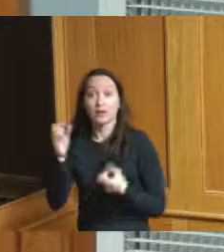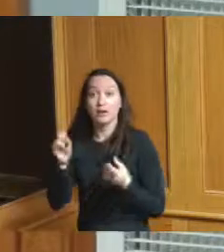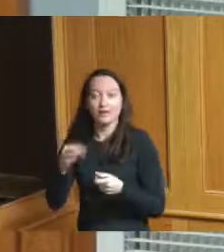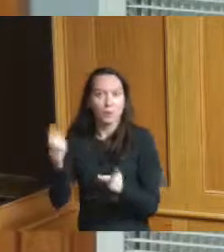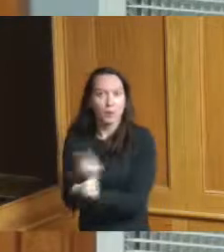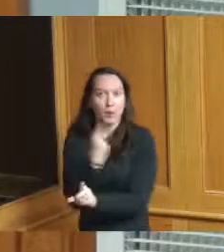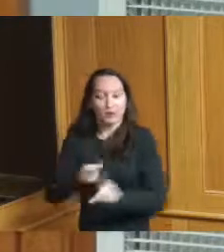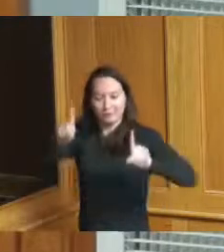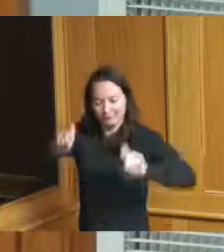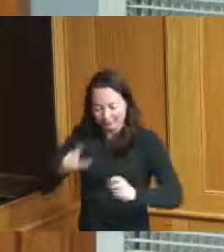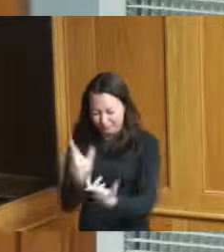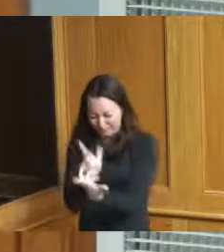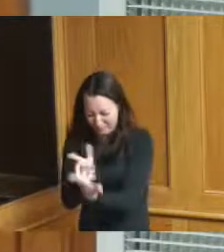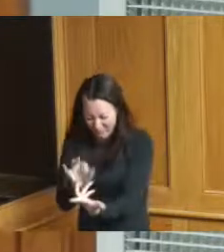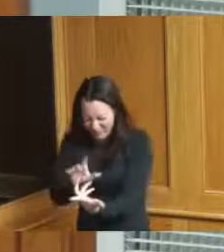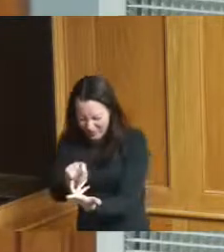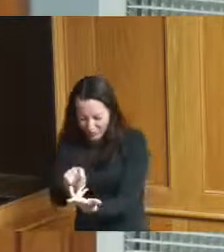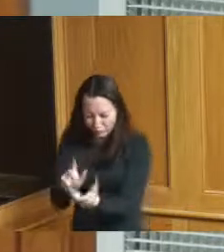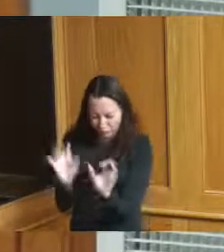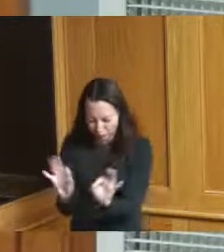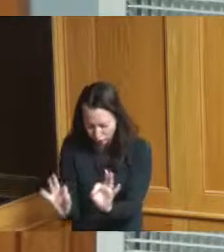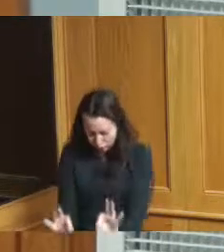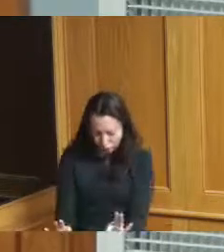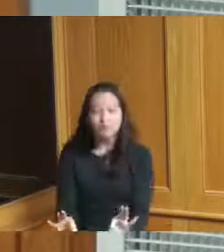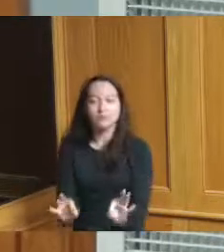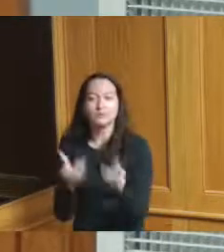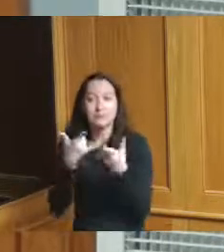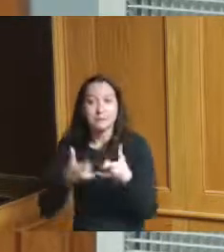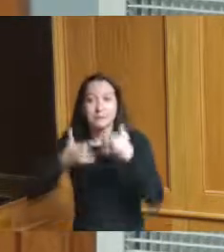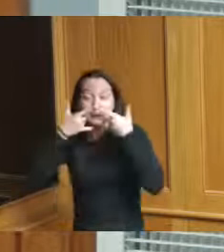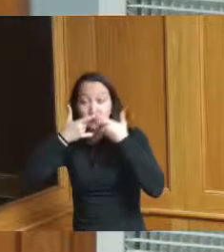tested to make sure that you purchased the correct n95 you have to shave your